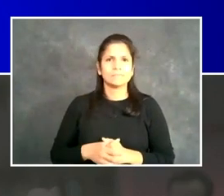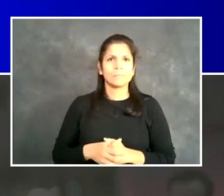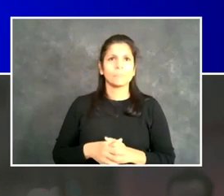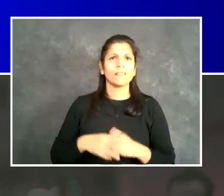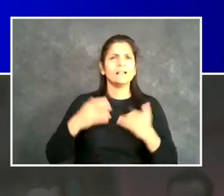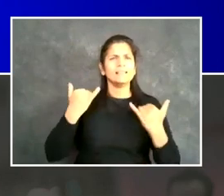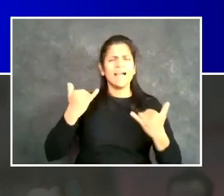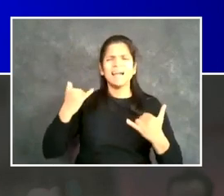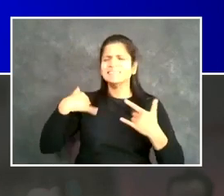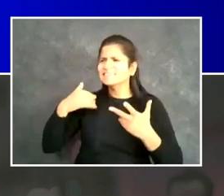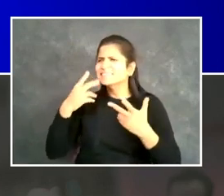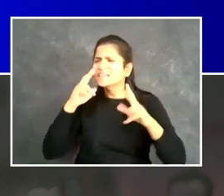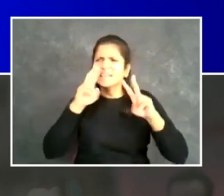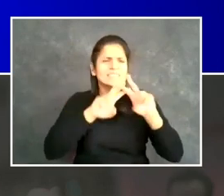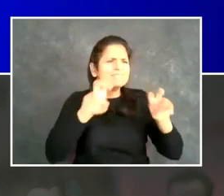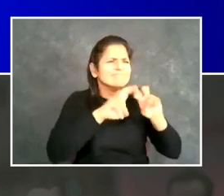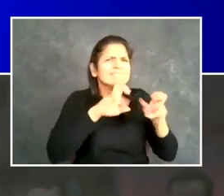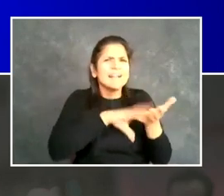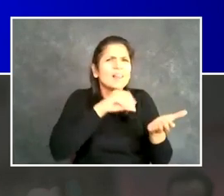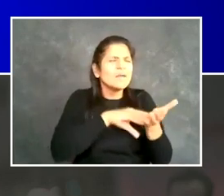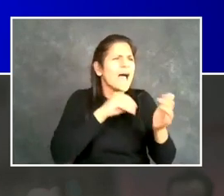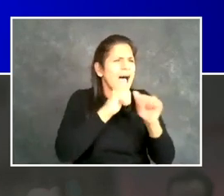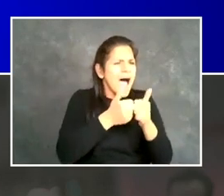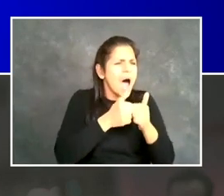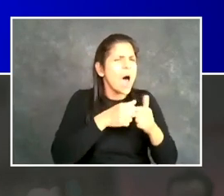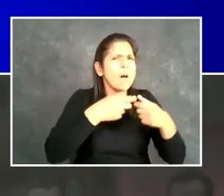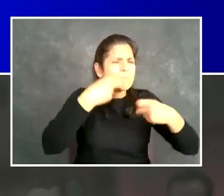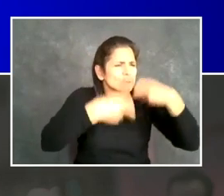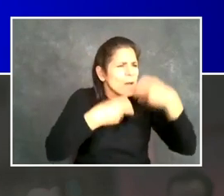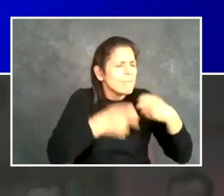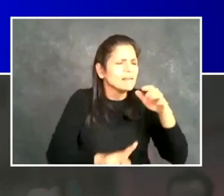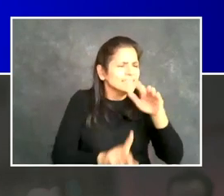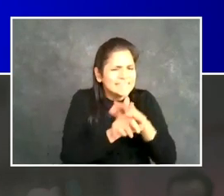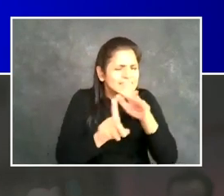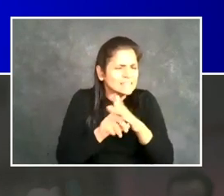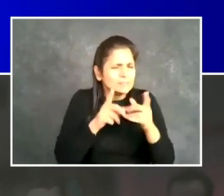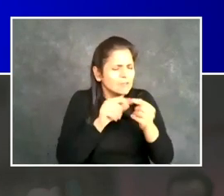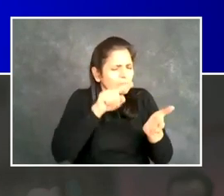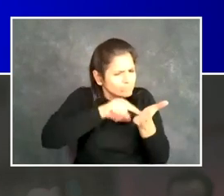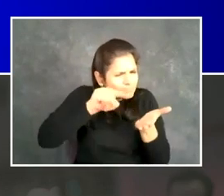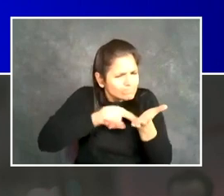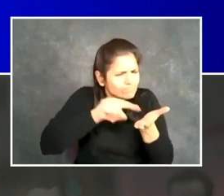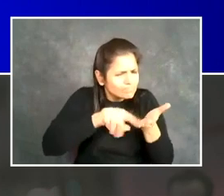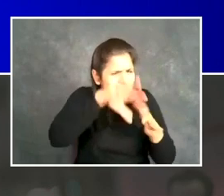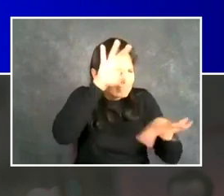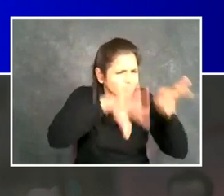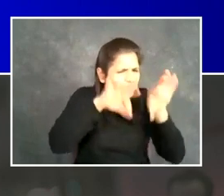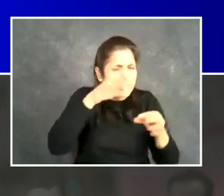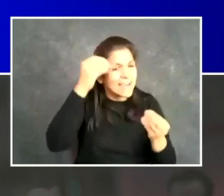THE MORE INFORMATION WE GATHER, THE MORE LIKELIHOOD WE GET TO